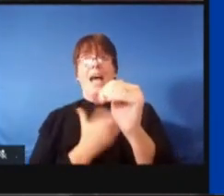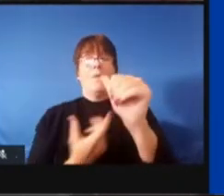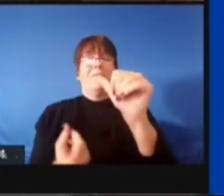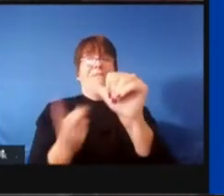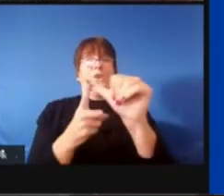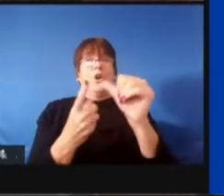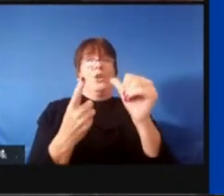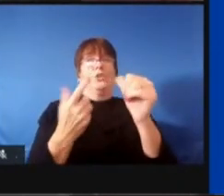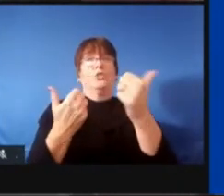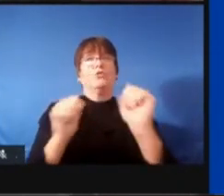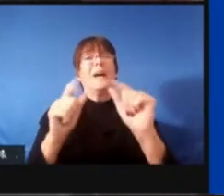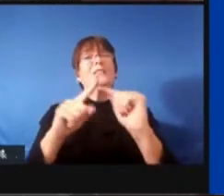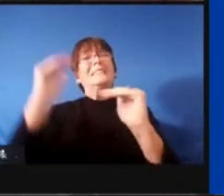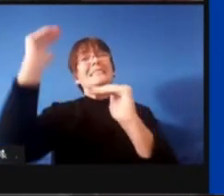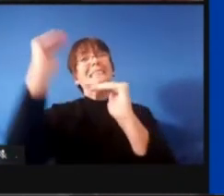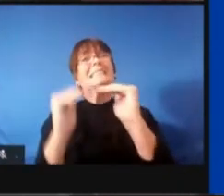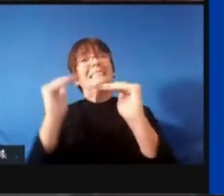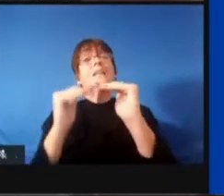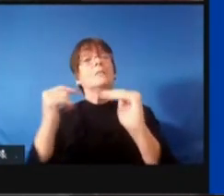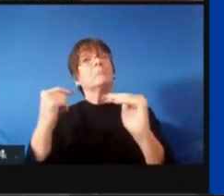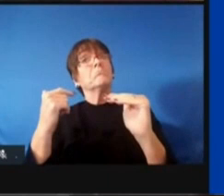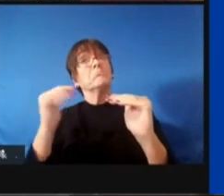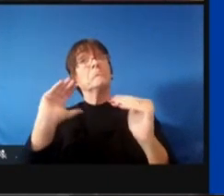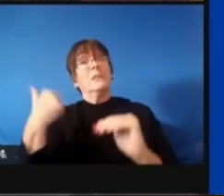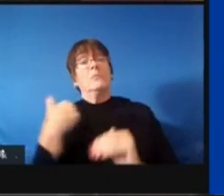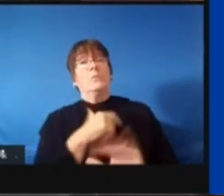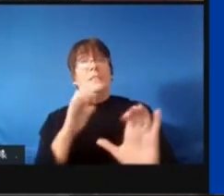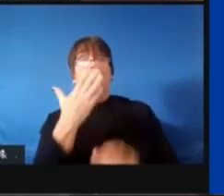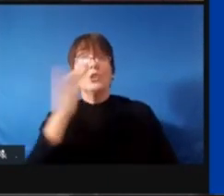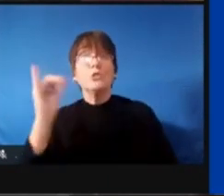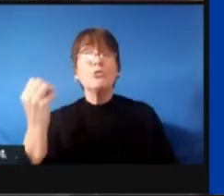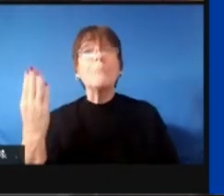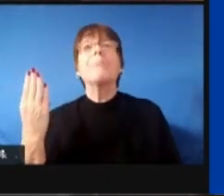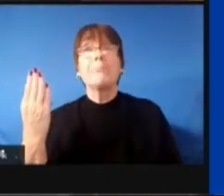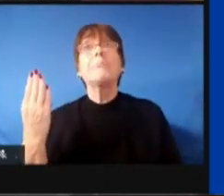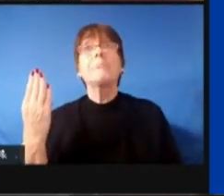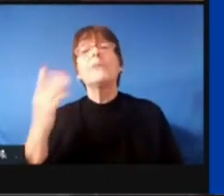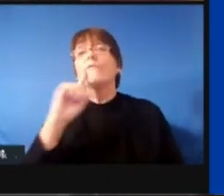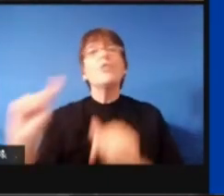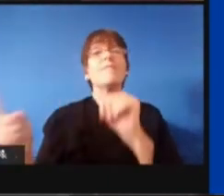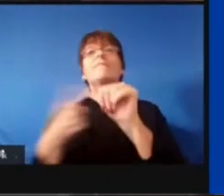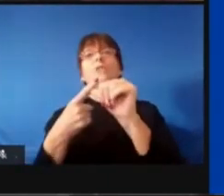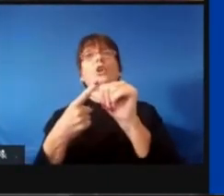CURVE, YELLOW CURVE GOING UPWARDS TO BEGIN TO FLATTEN. THAT IS OUR FIRST EFFORT TO